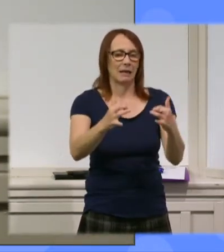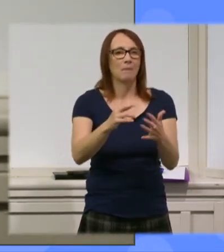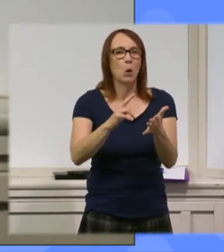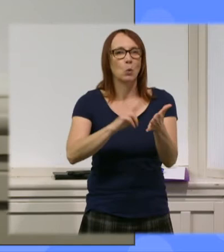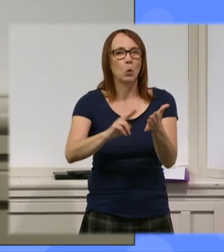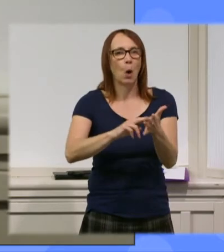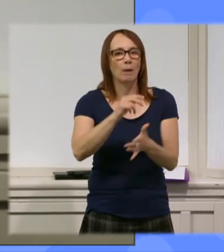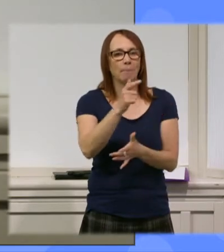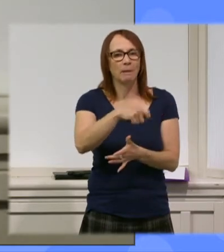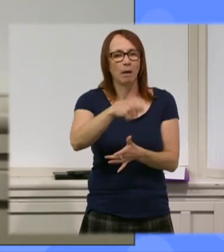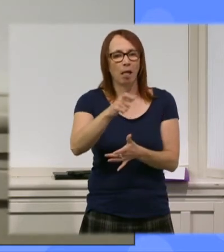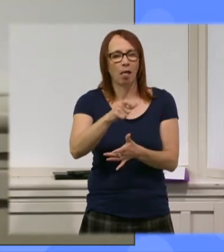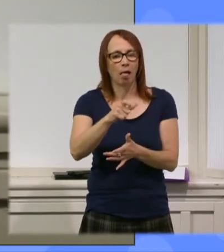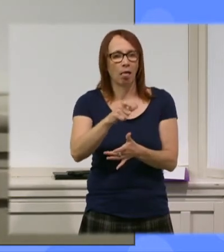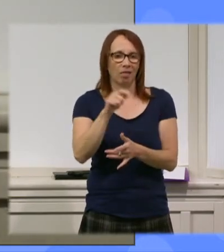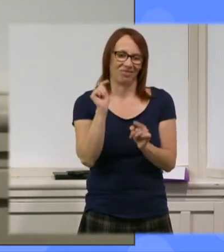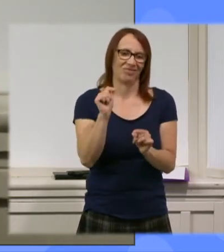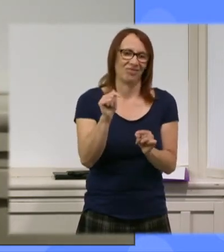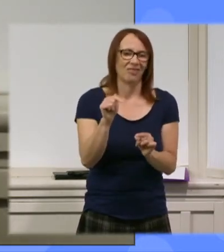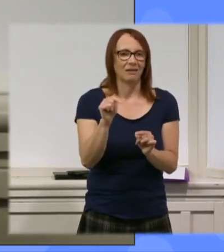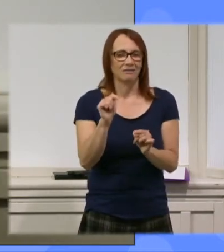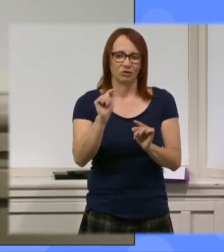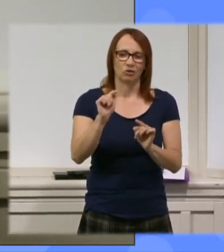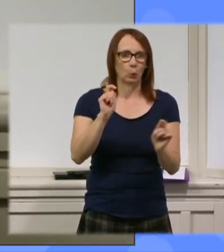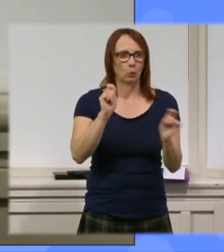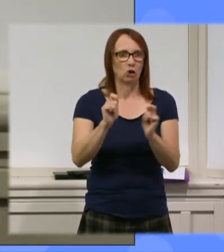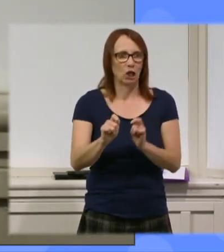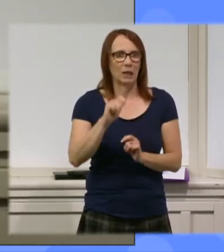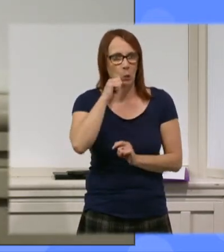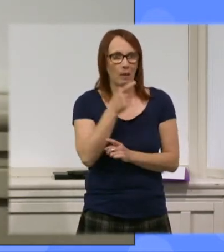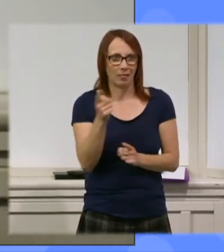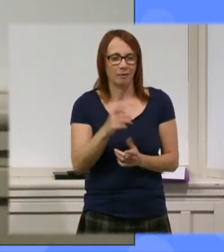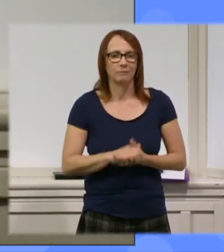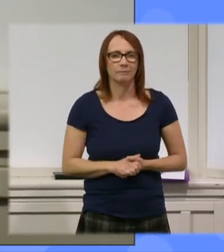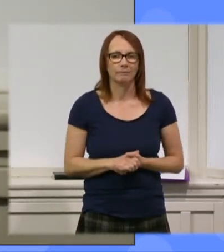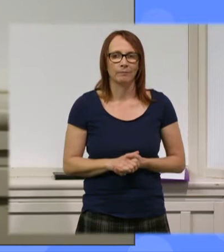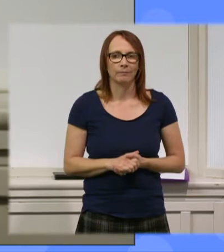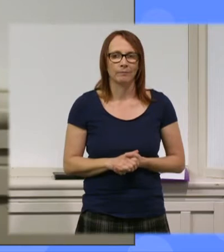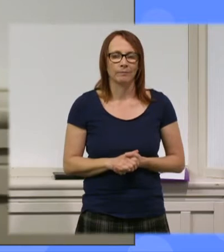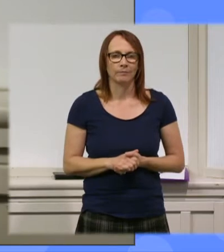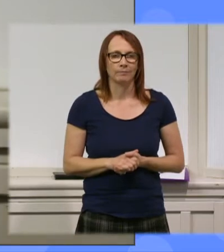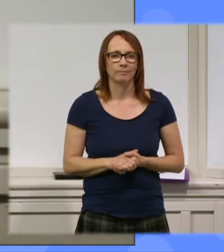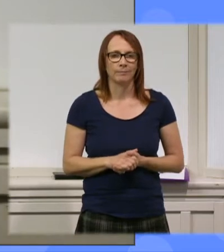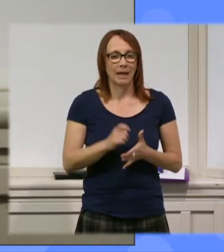getting involved in politics this is how because you guys are can make the change happen and finally I think the Electoral Commission needs to have teeth to